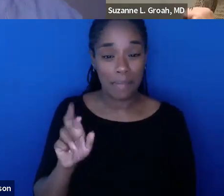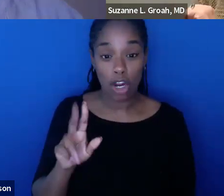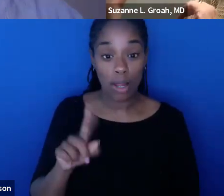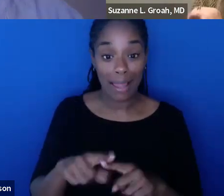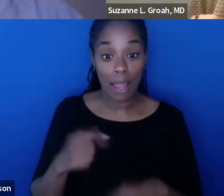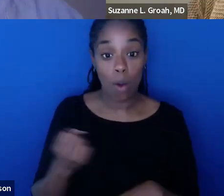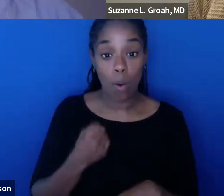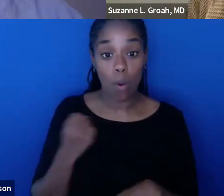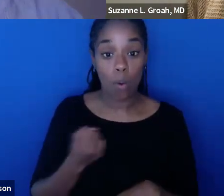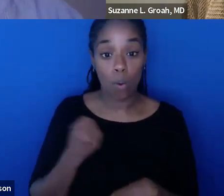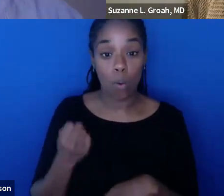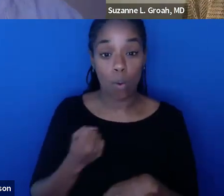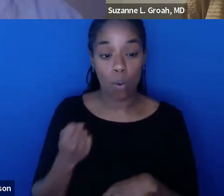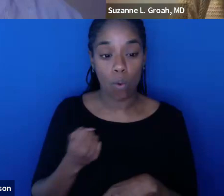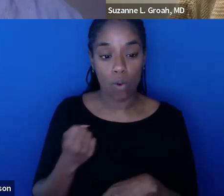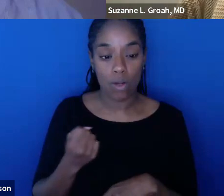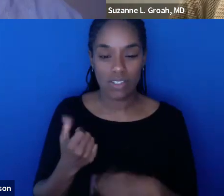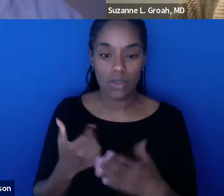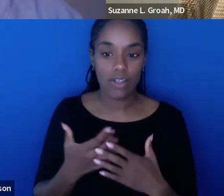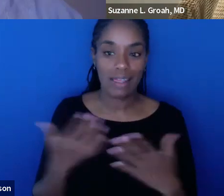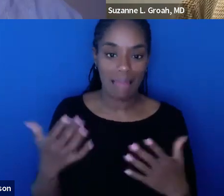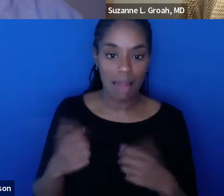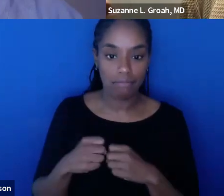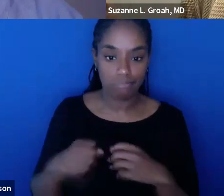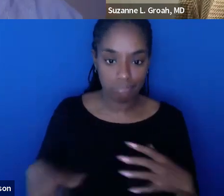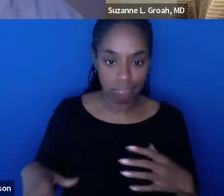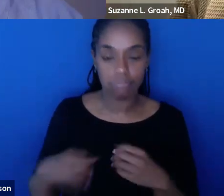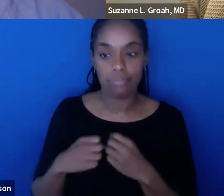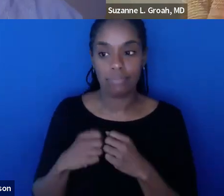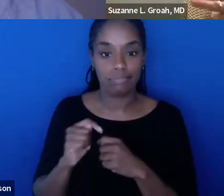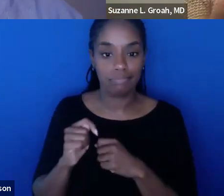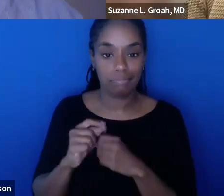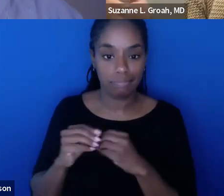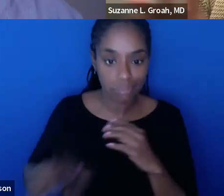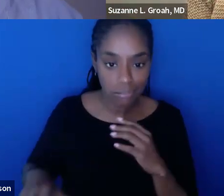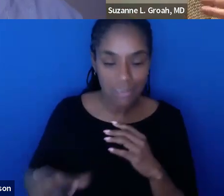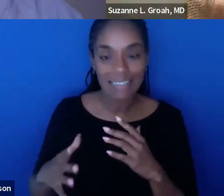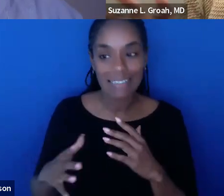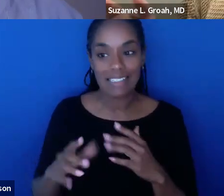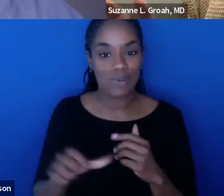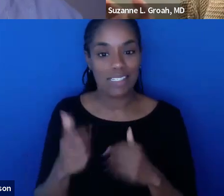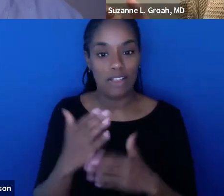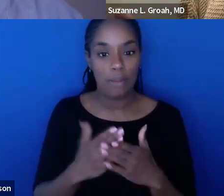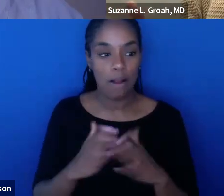well, so there's a lot of incontinence. So it's the other end of the spectrum. But then, there can be a lot of mixing in between.